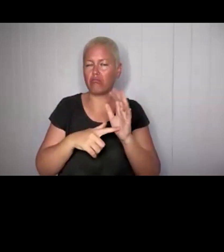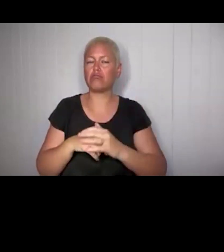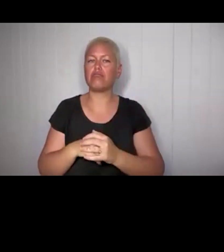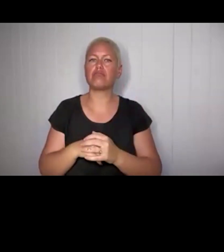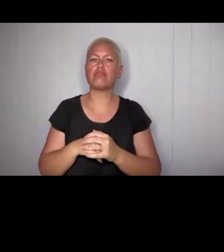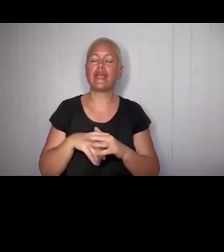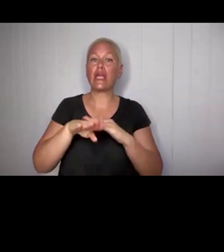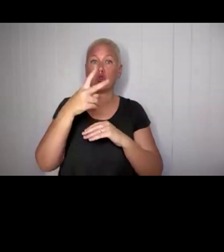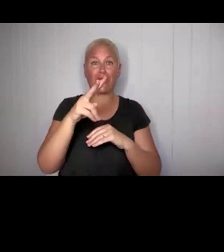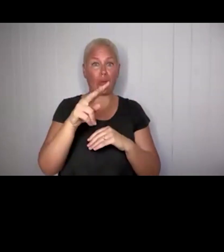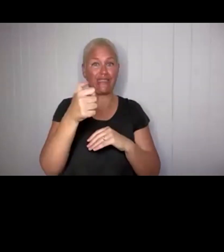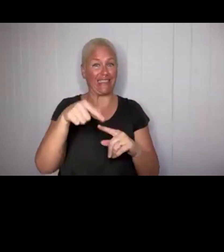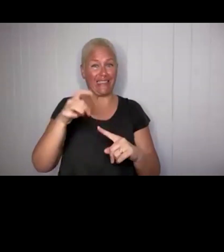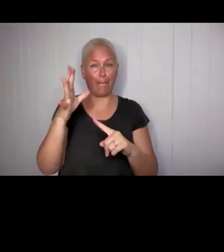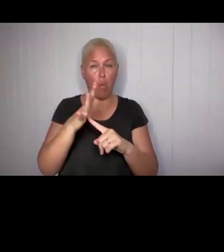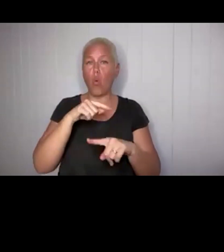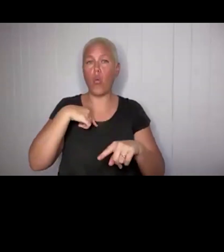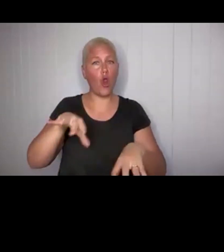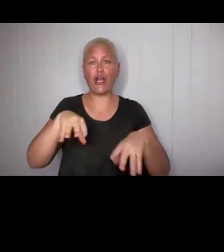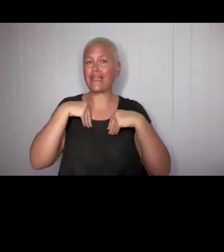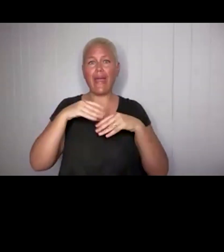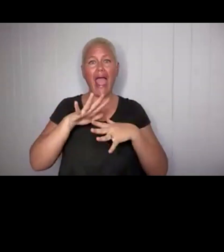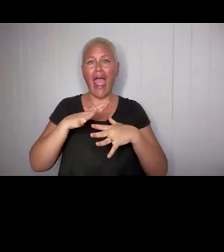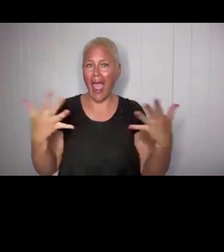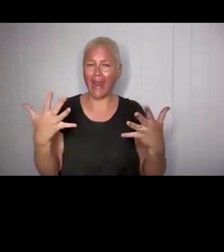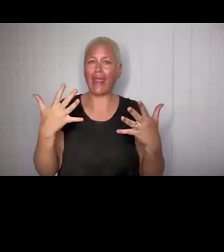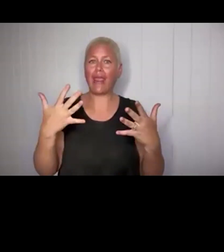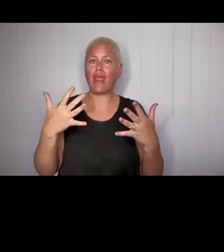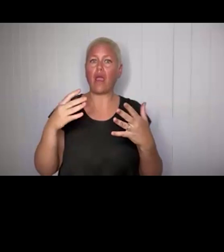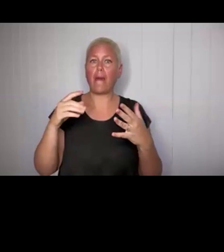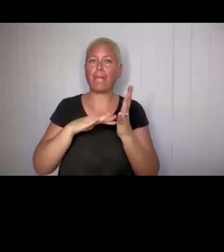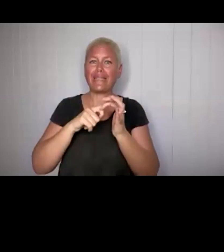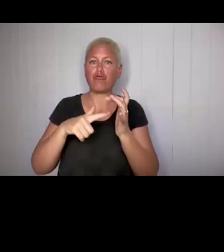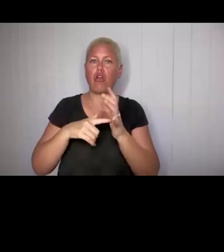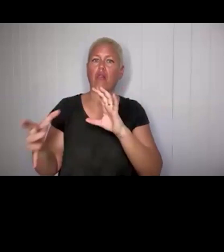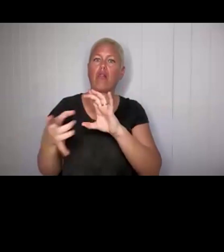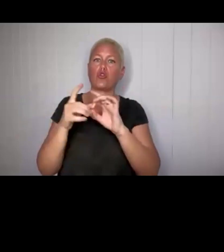is important, we will not accept any pictorial material relating to your exhibition postal for